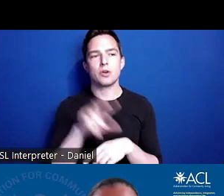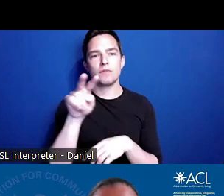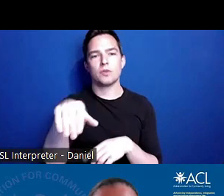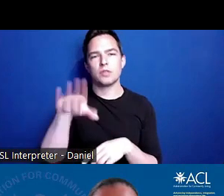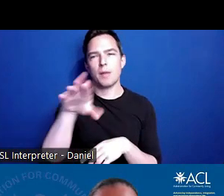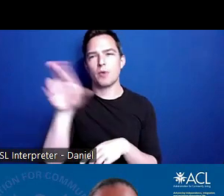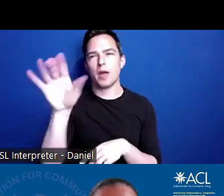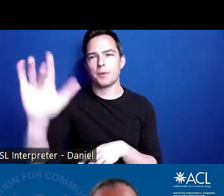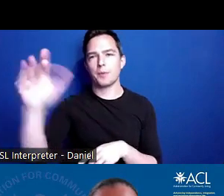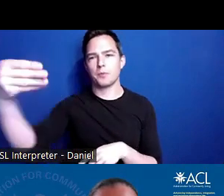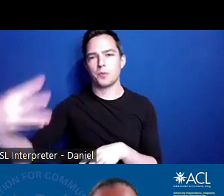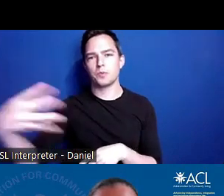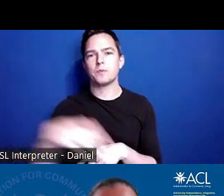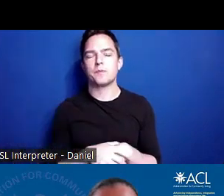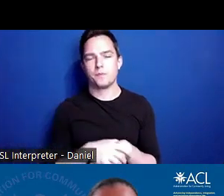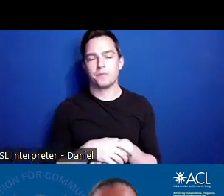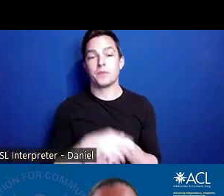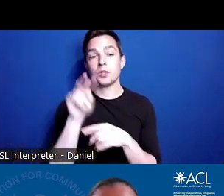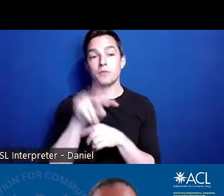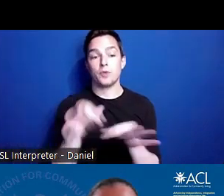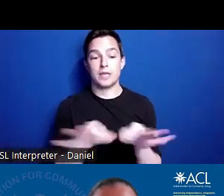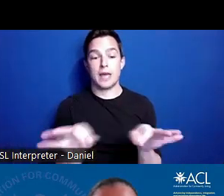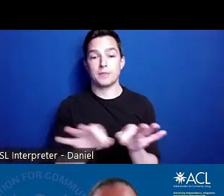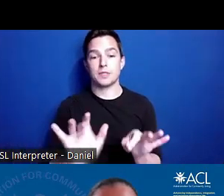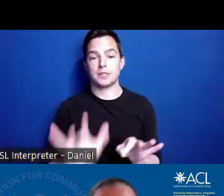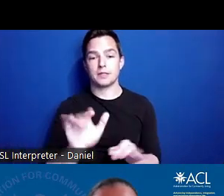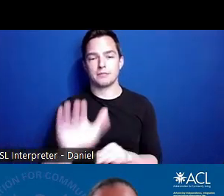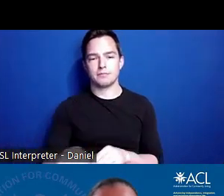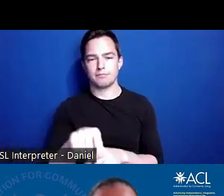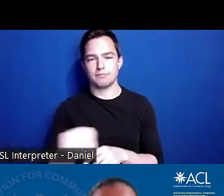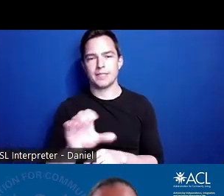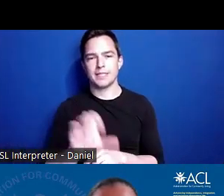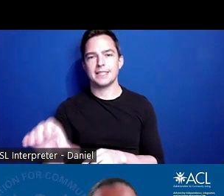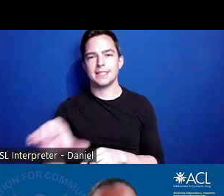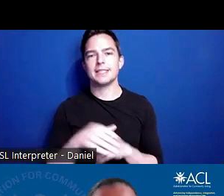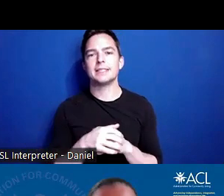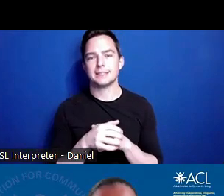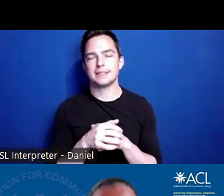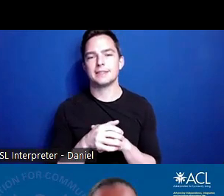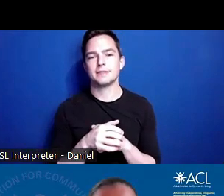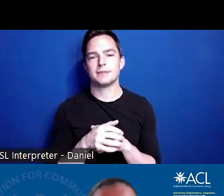your Zoom window. To view the captioning, click on the CC icon at the bottom of your Zoom window.